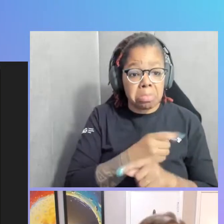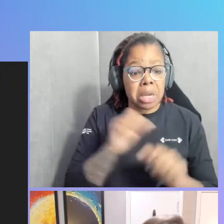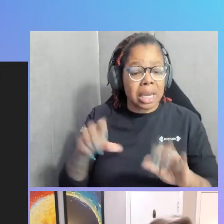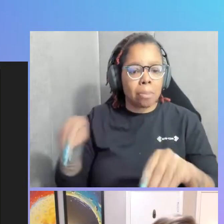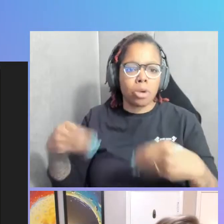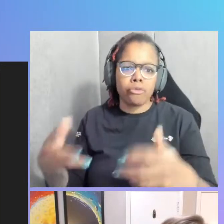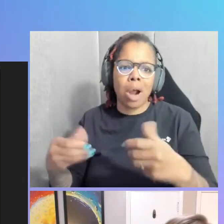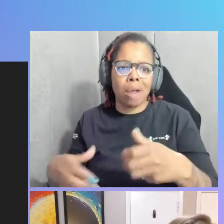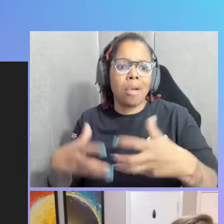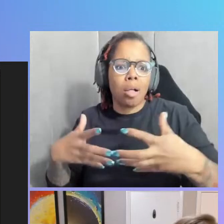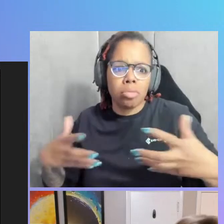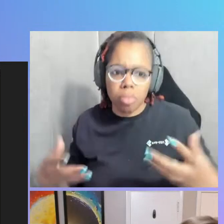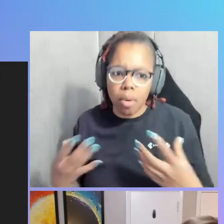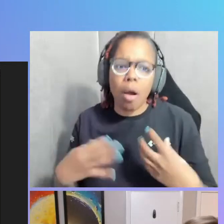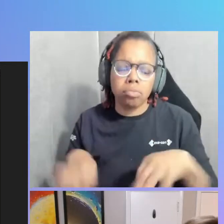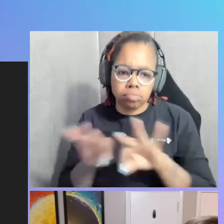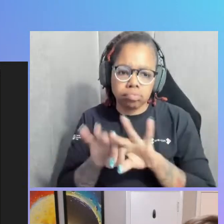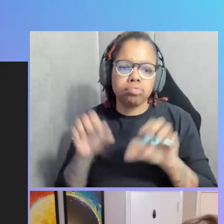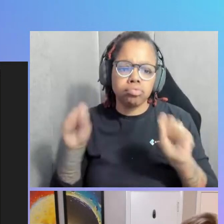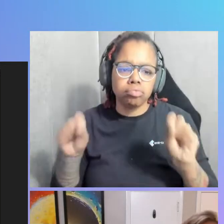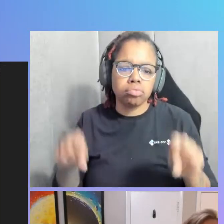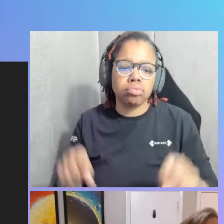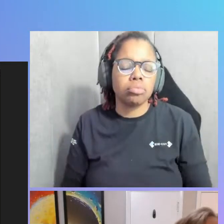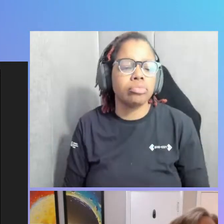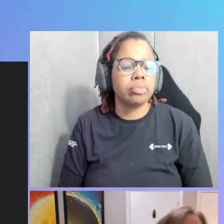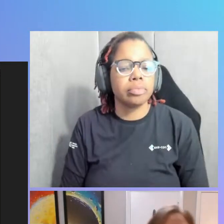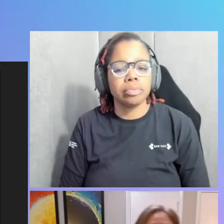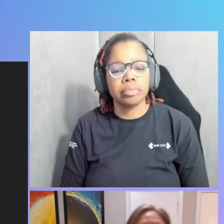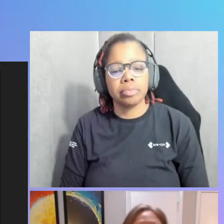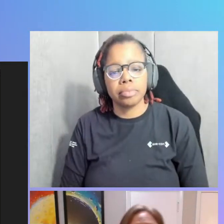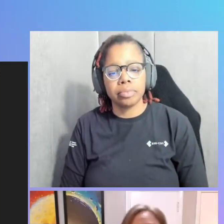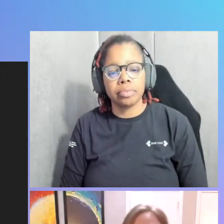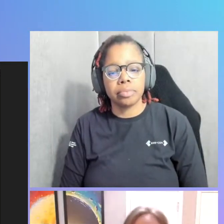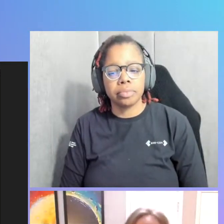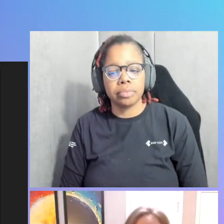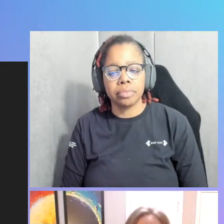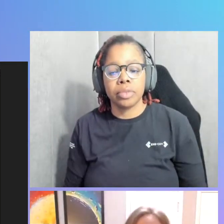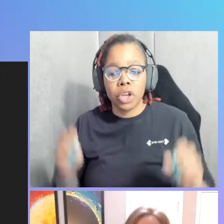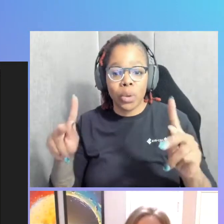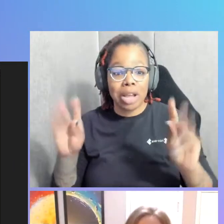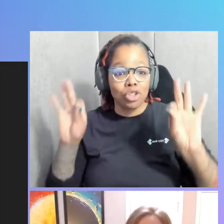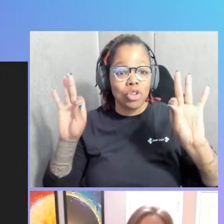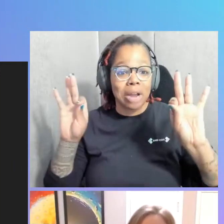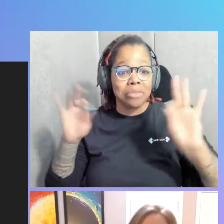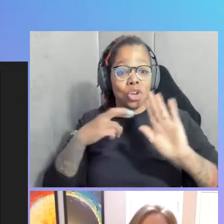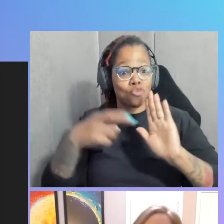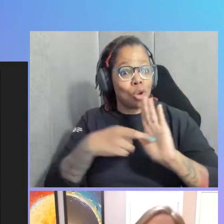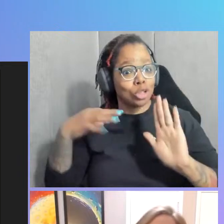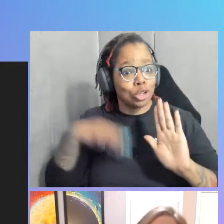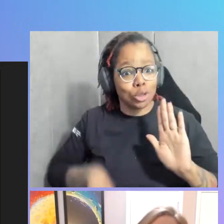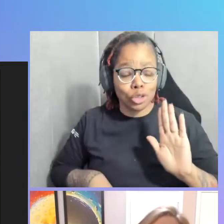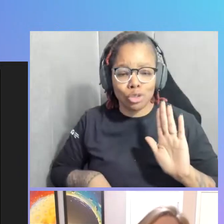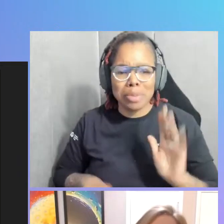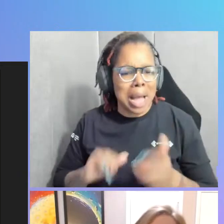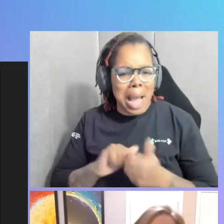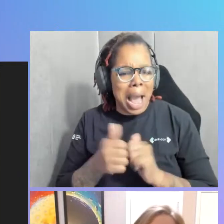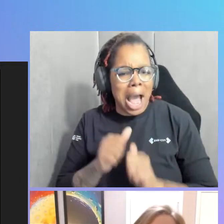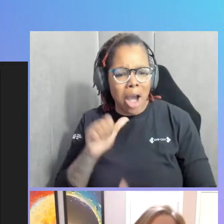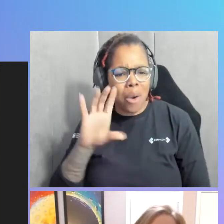of value. Okay, great roles are